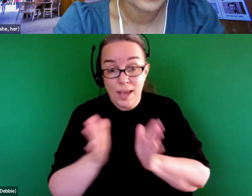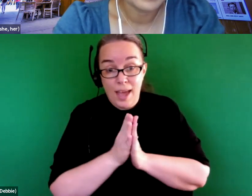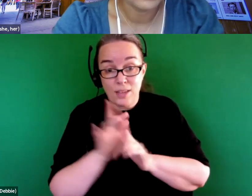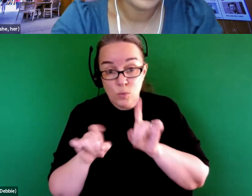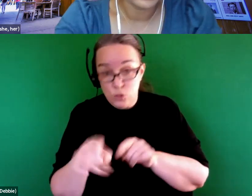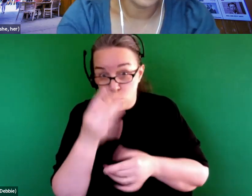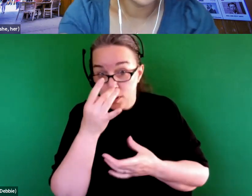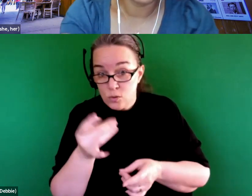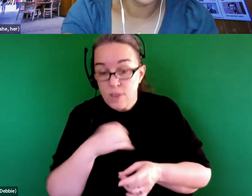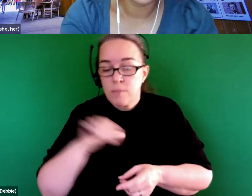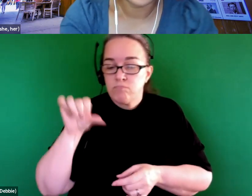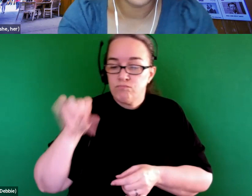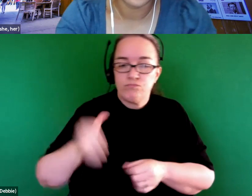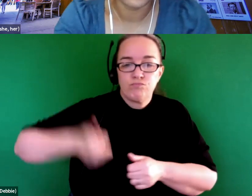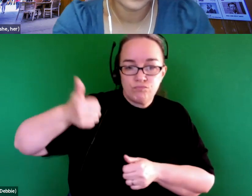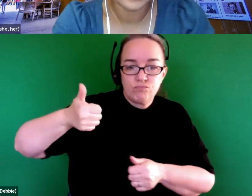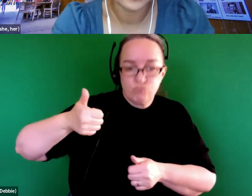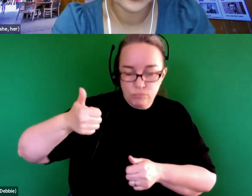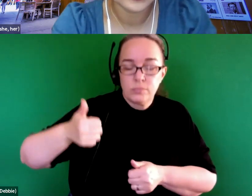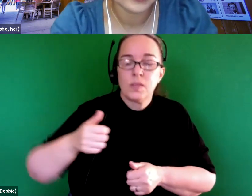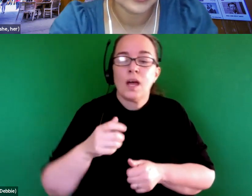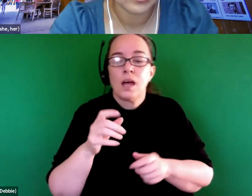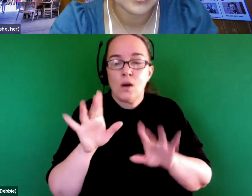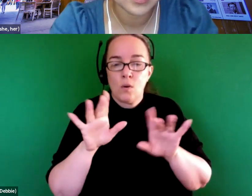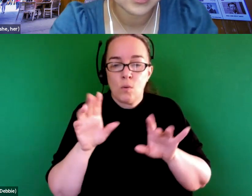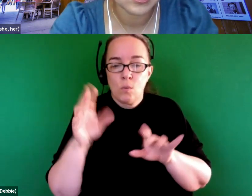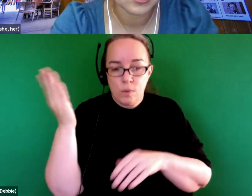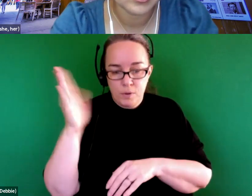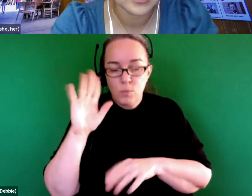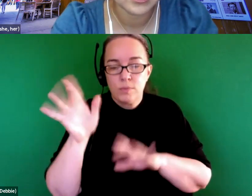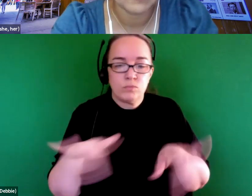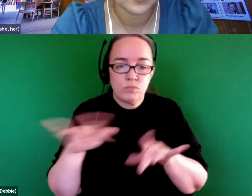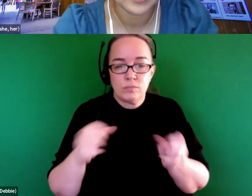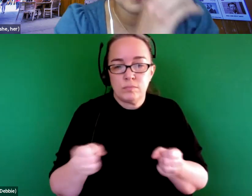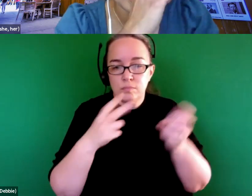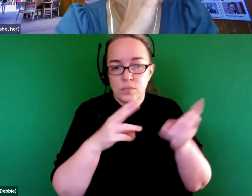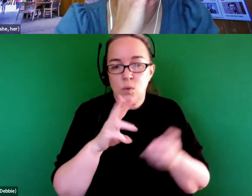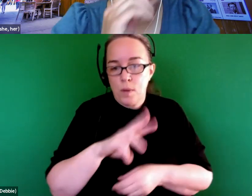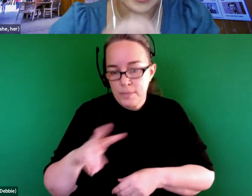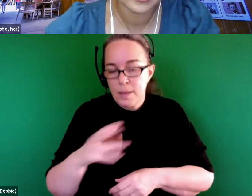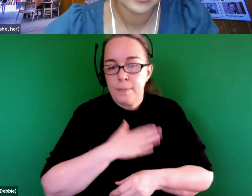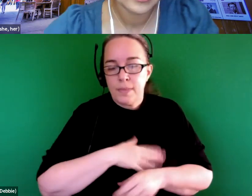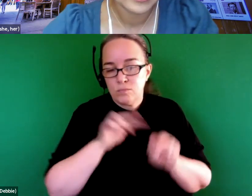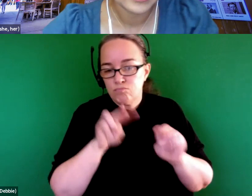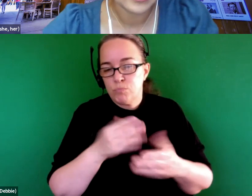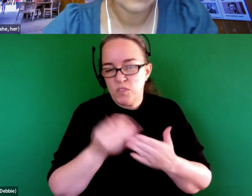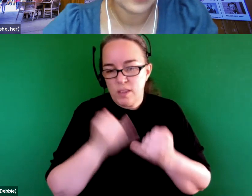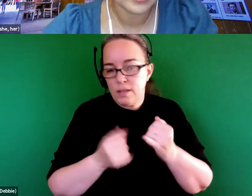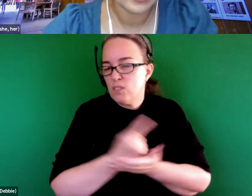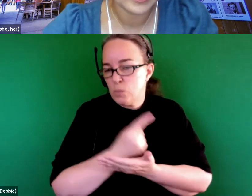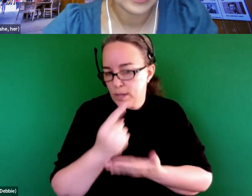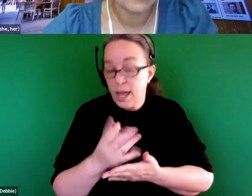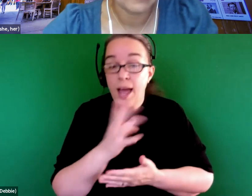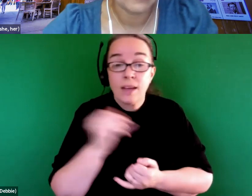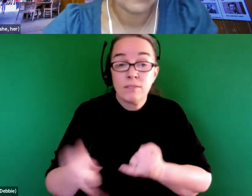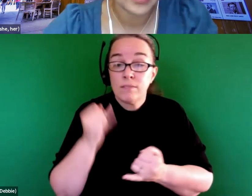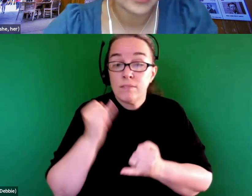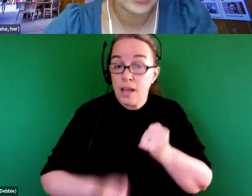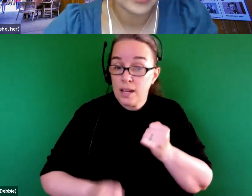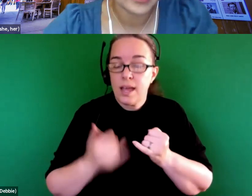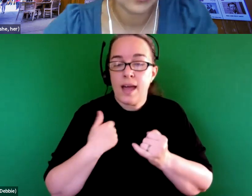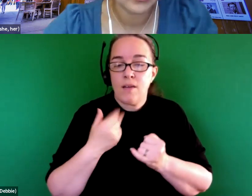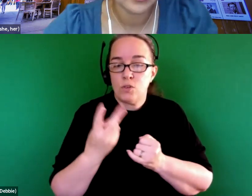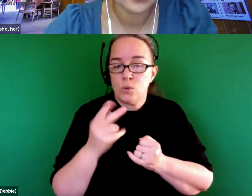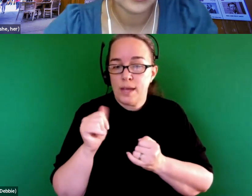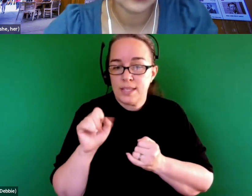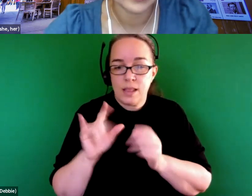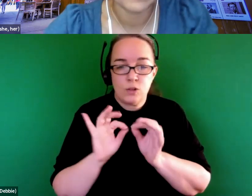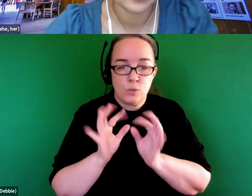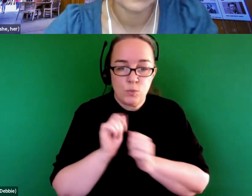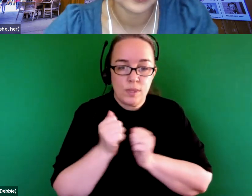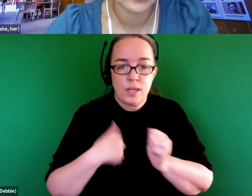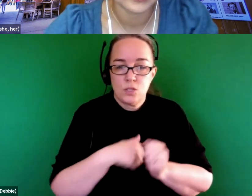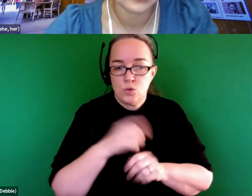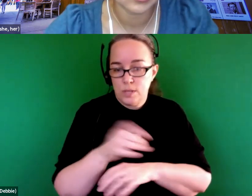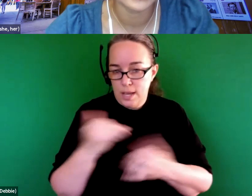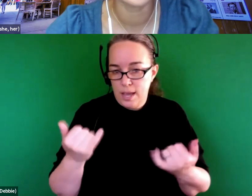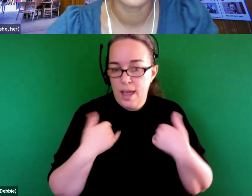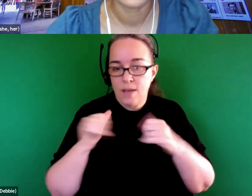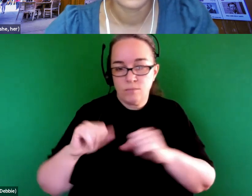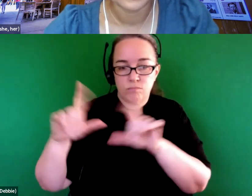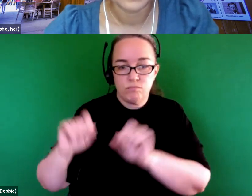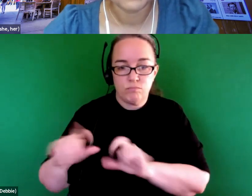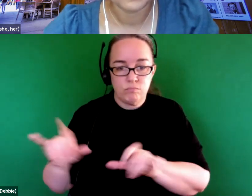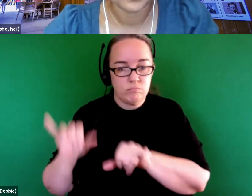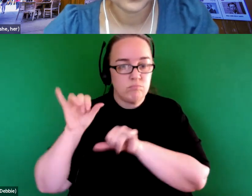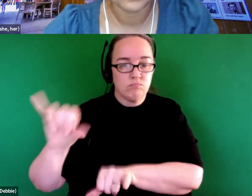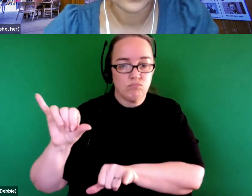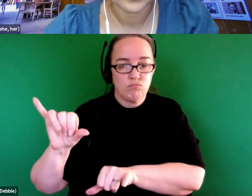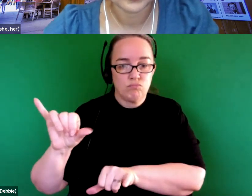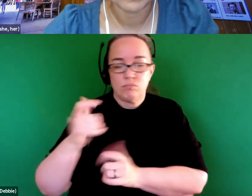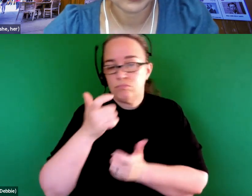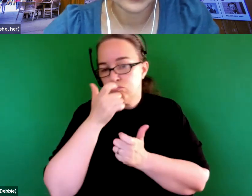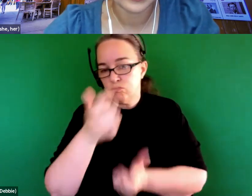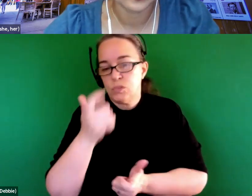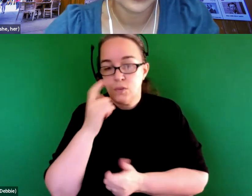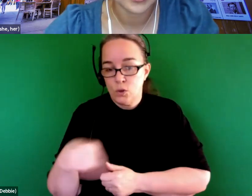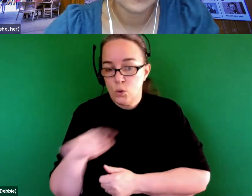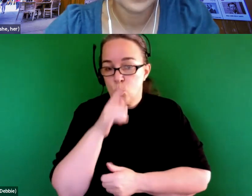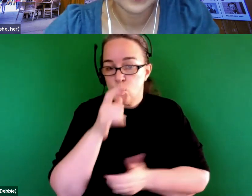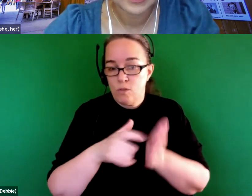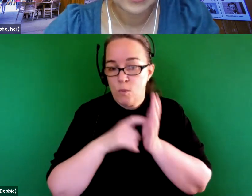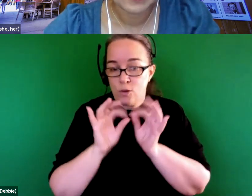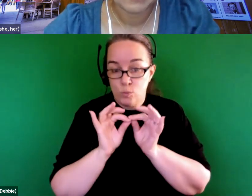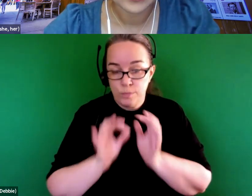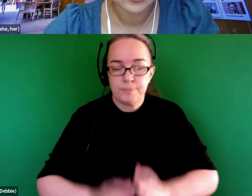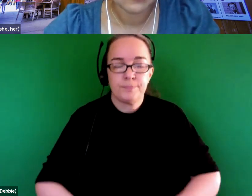Sophia Kim (she, her): The webinar will be recorded and posted at the coven education series website, so please look out for that by the end of the week, and finally, we have our asl interpreters with us today so we'll have their screen screens a preview for those who require the interpretation that do you.